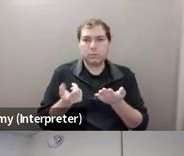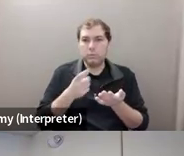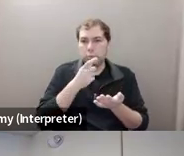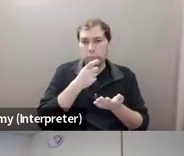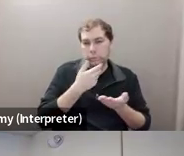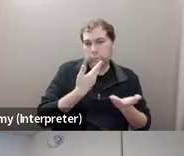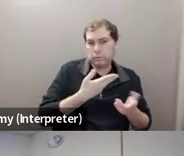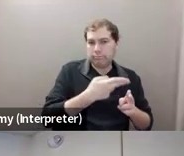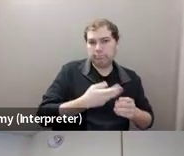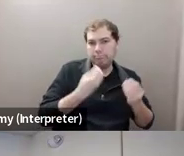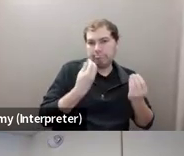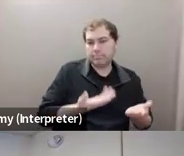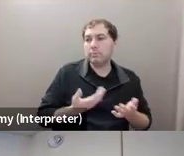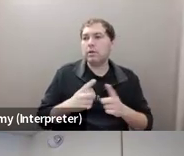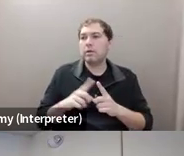Pam Davies: politeness and things like that